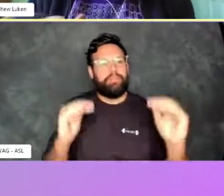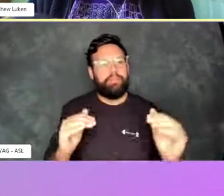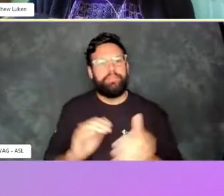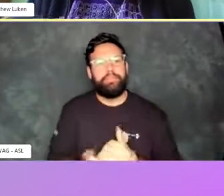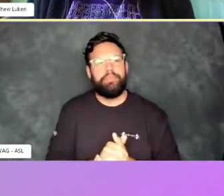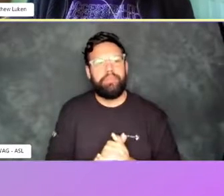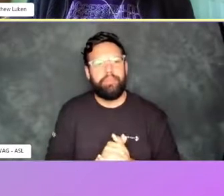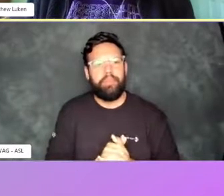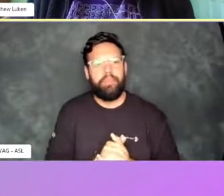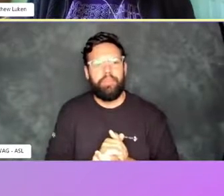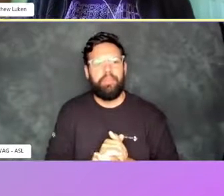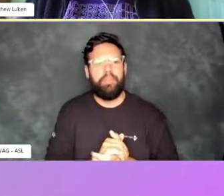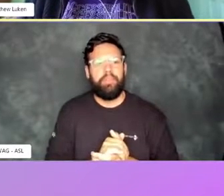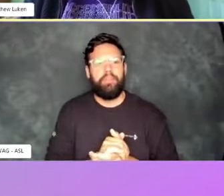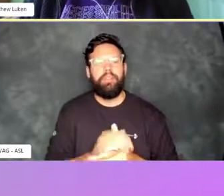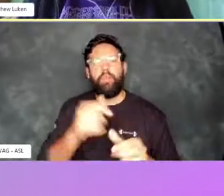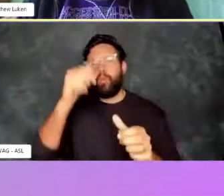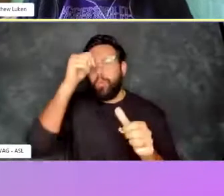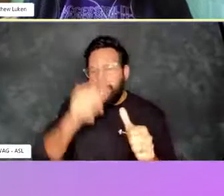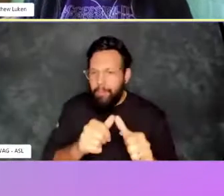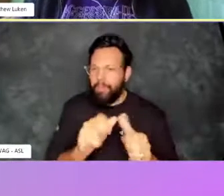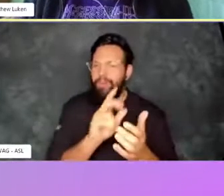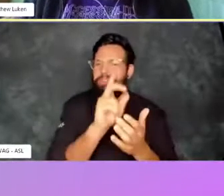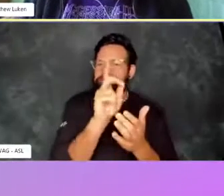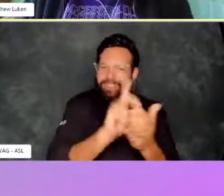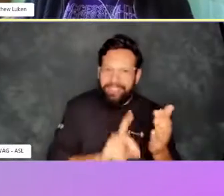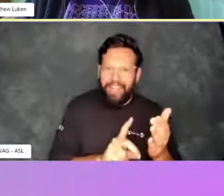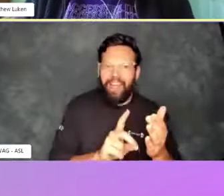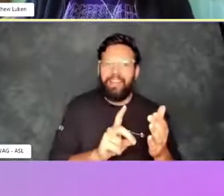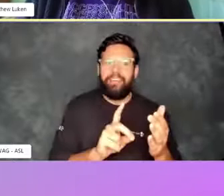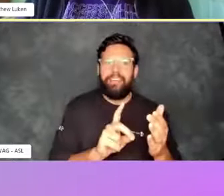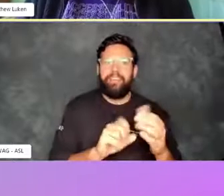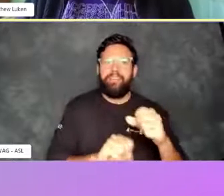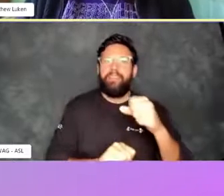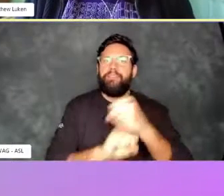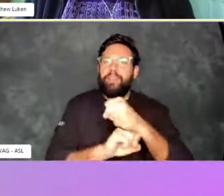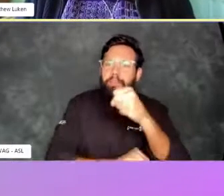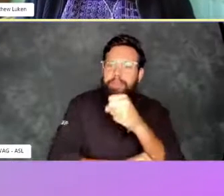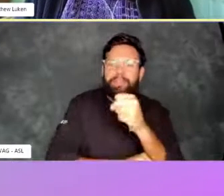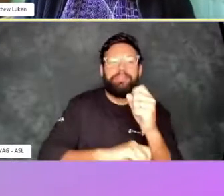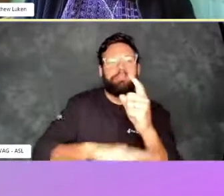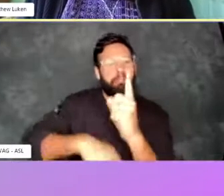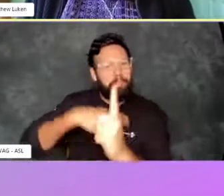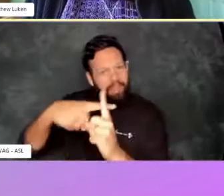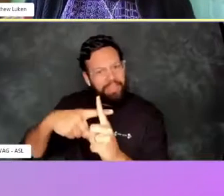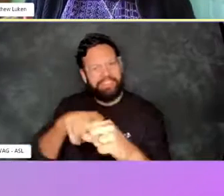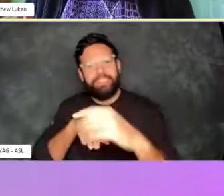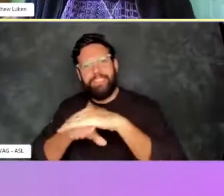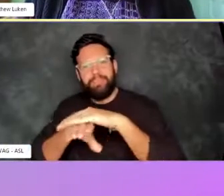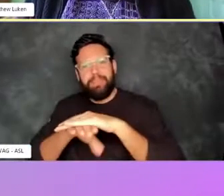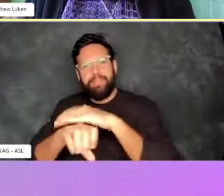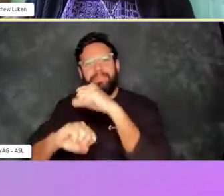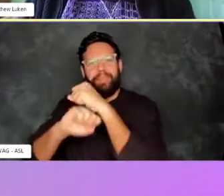background. Design focused states. fundamentals, Remember the especially on forums. And by this I mean the design fundamentals and